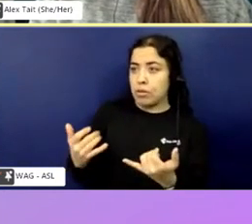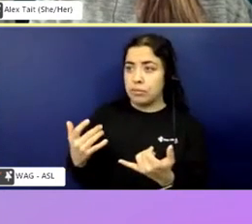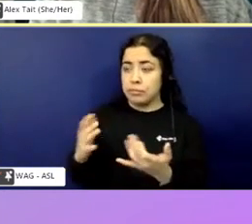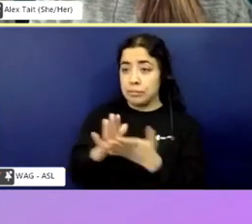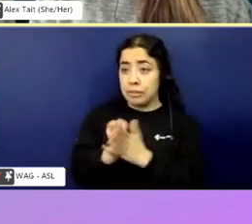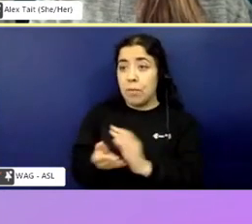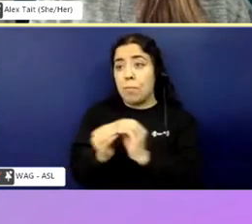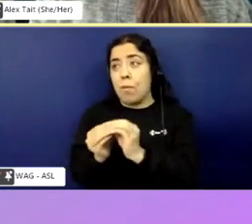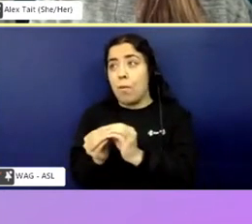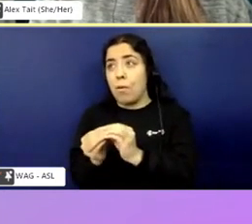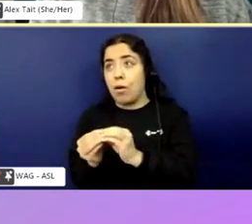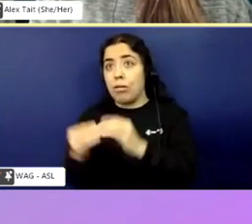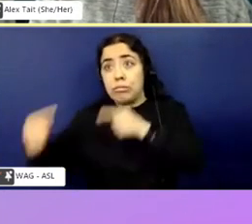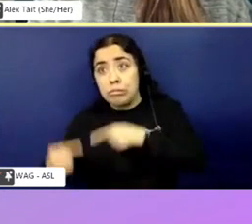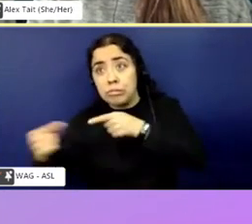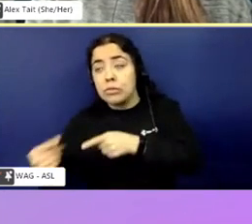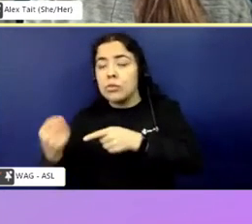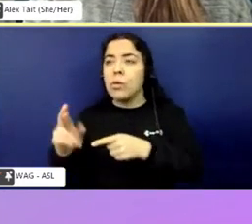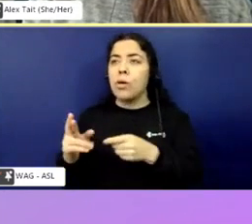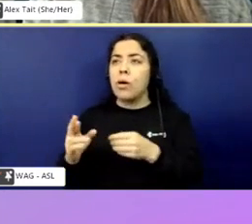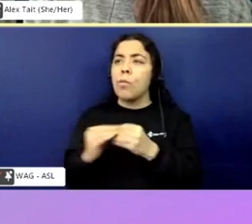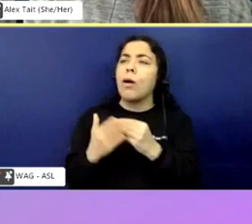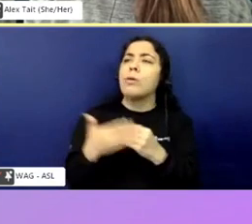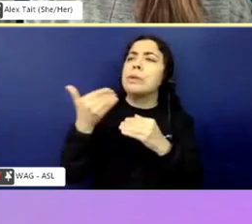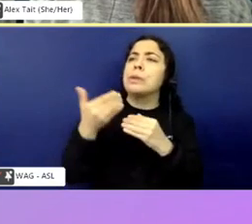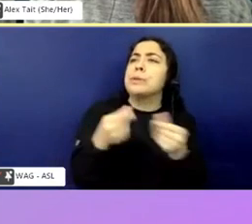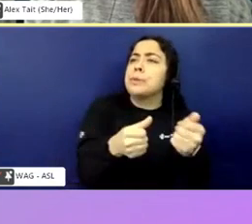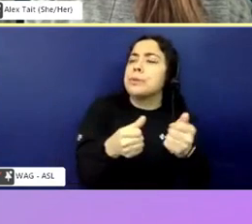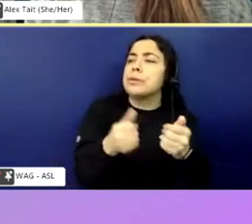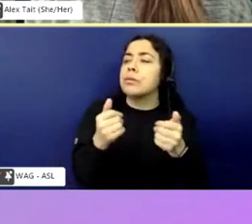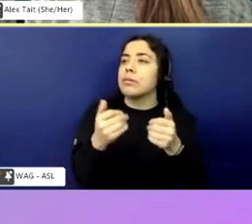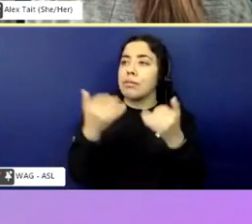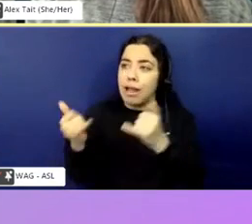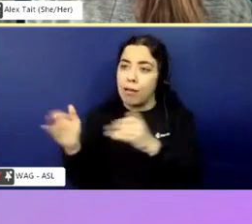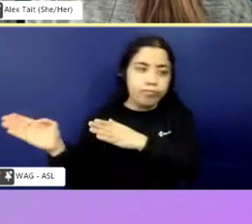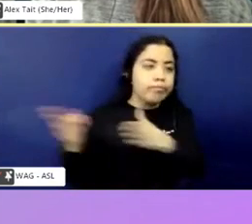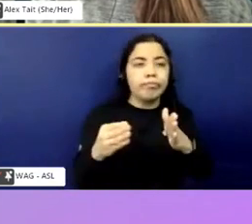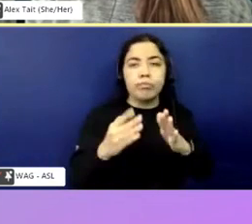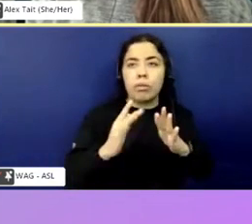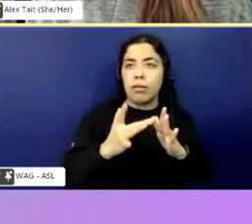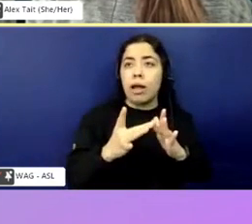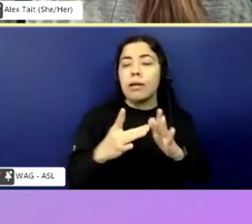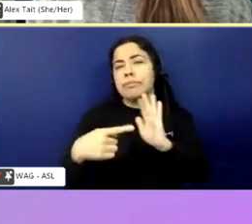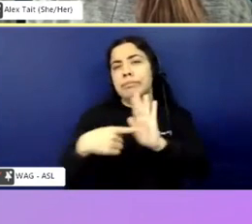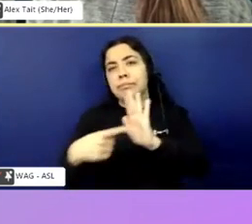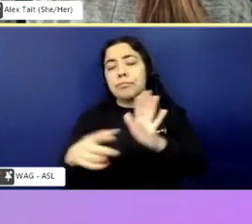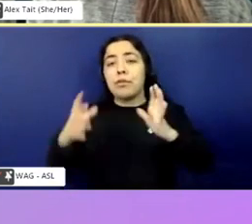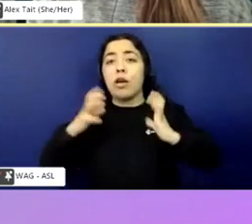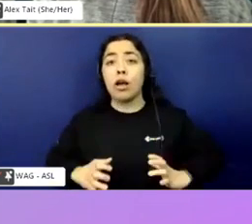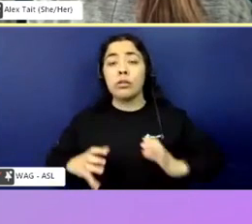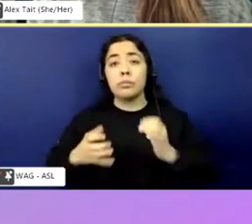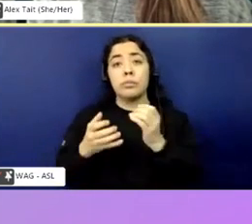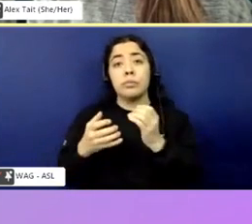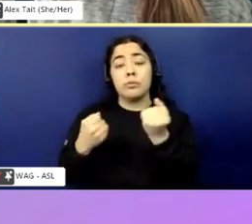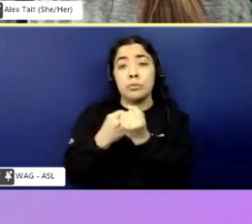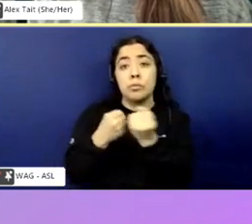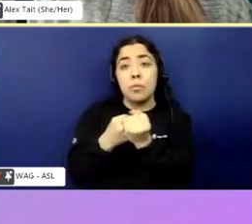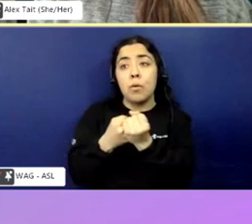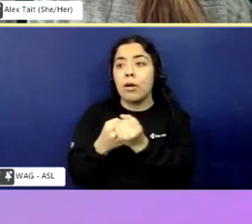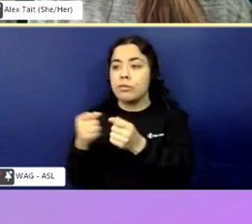who are between 60 and 85. I asked, are there any activities that have become more difficult or easier for you now that they are online?